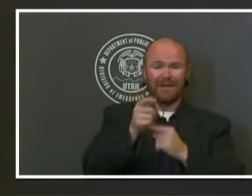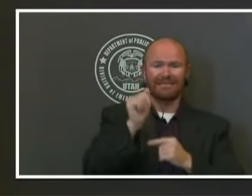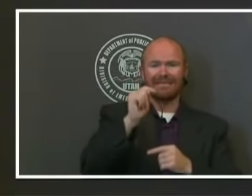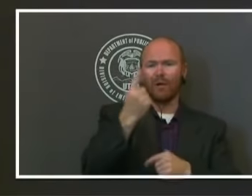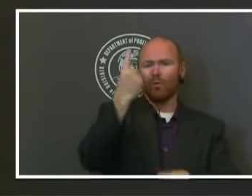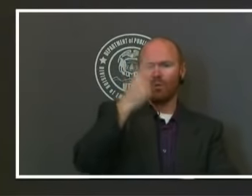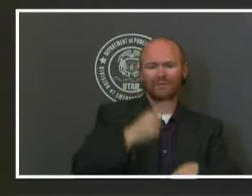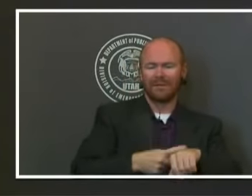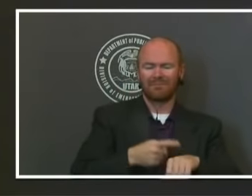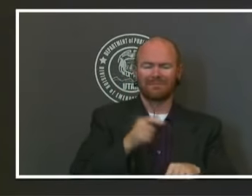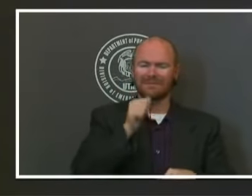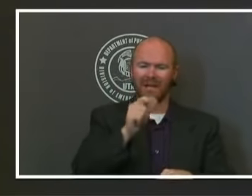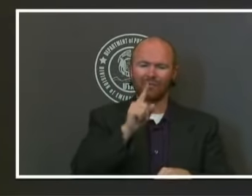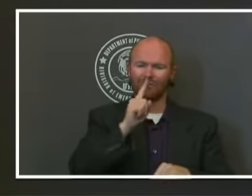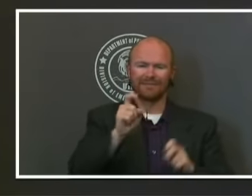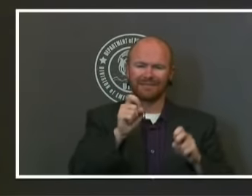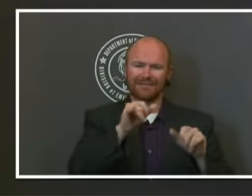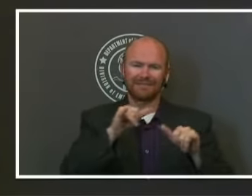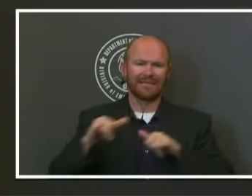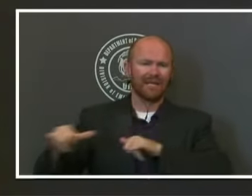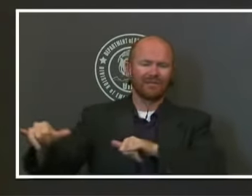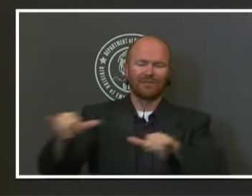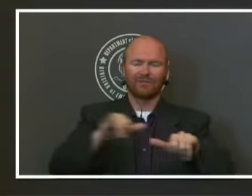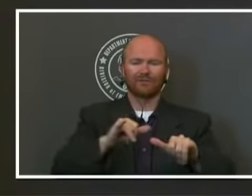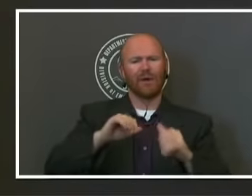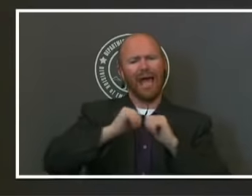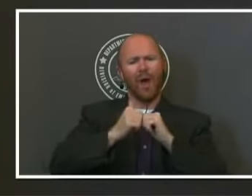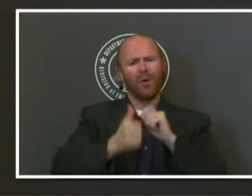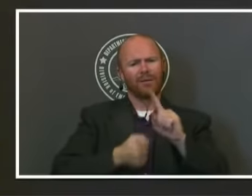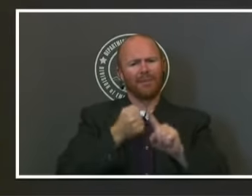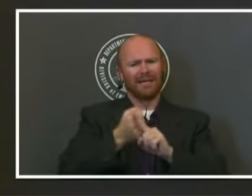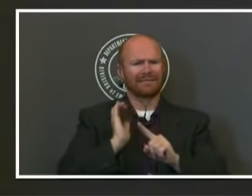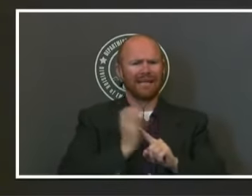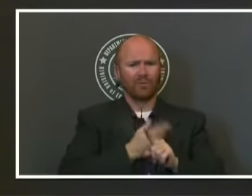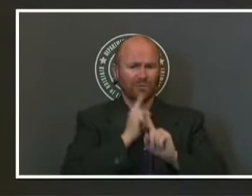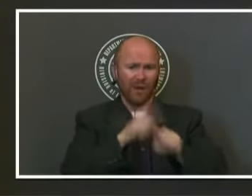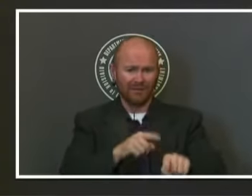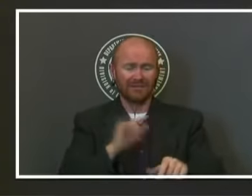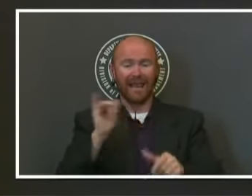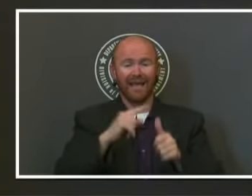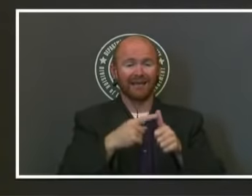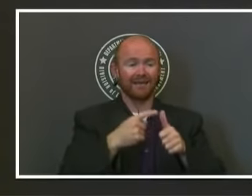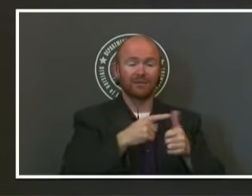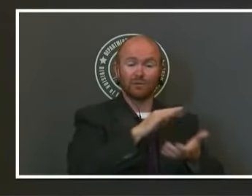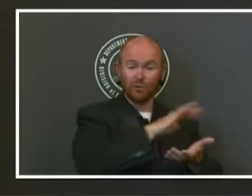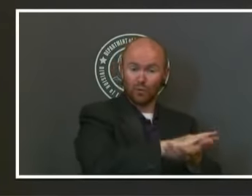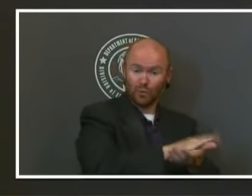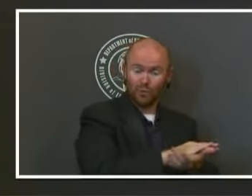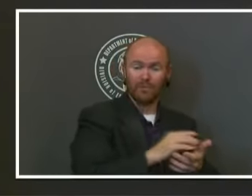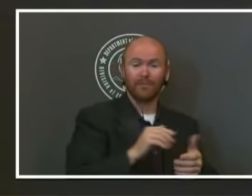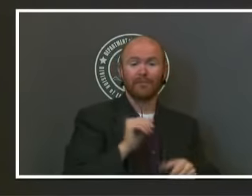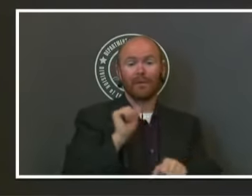standard how it impacts our response is definitely and like the school